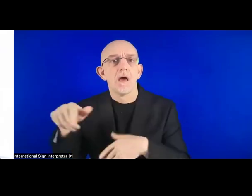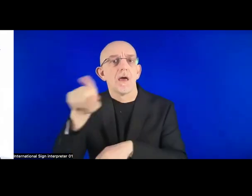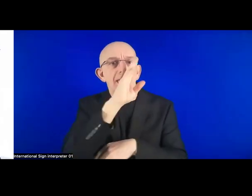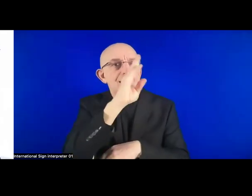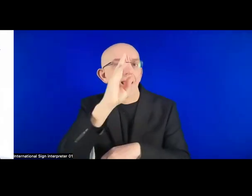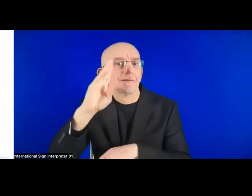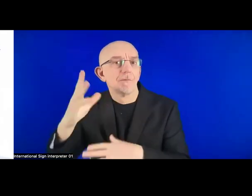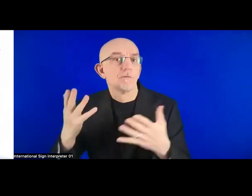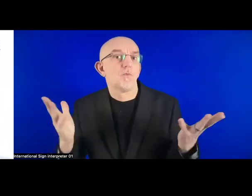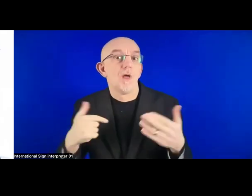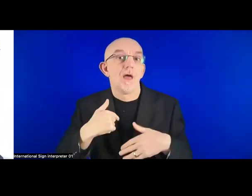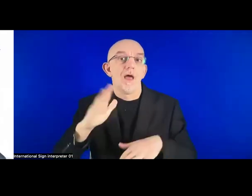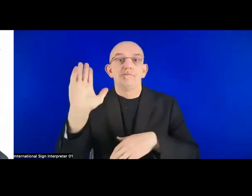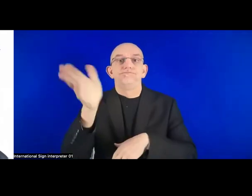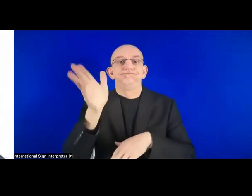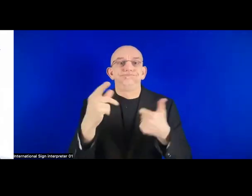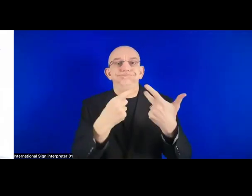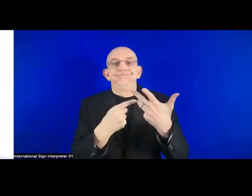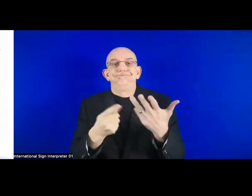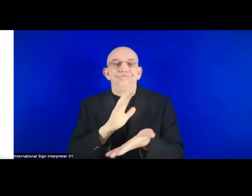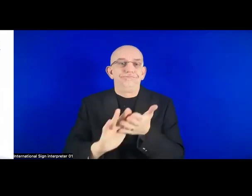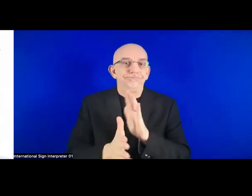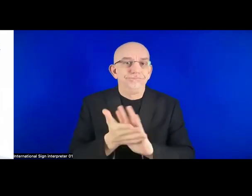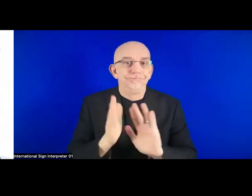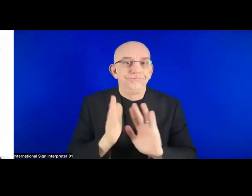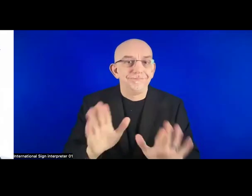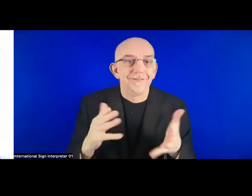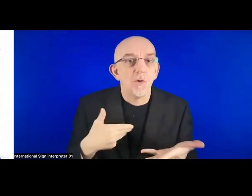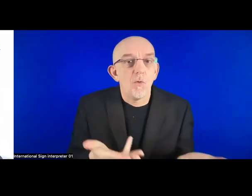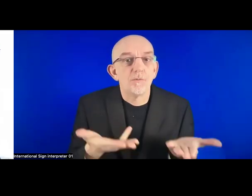first session to tell you more about the call for proposals that is currently open.